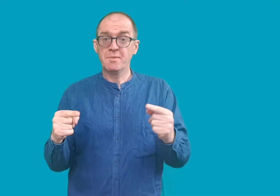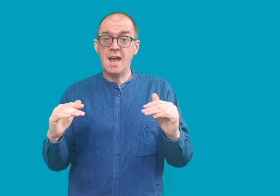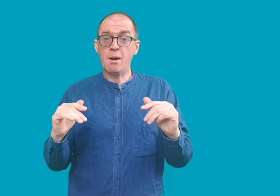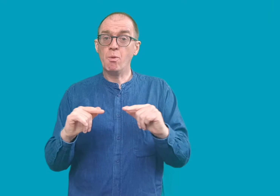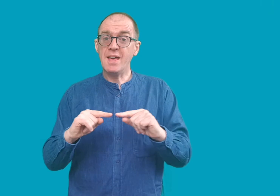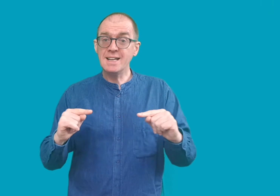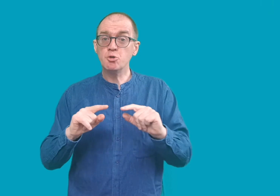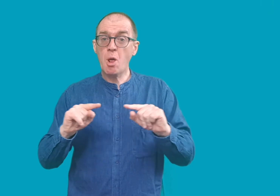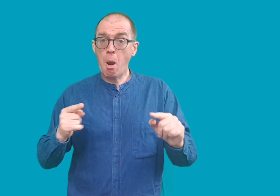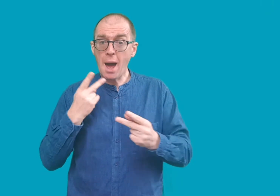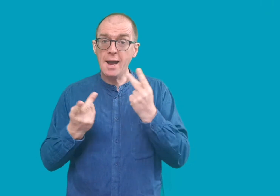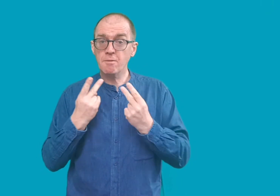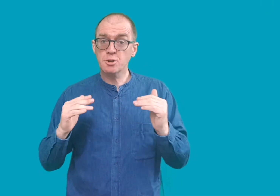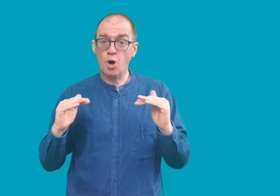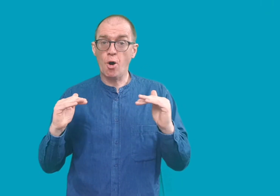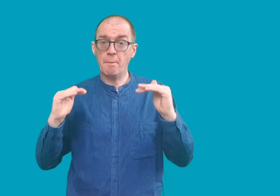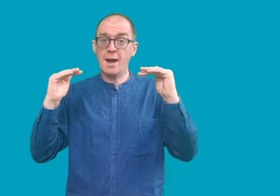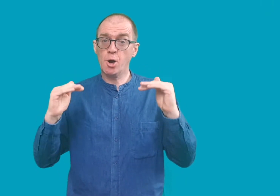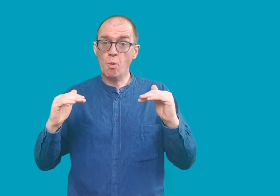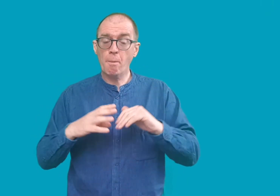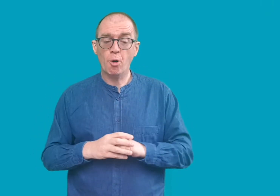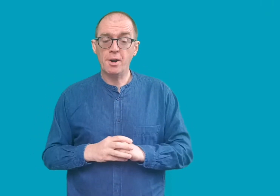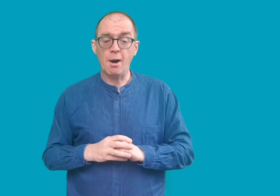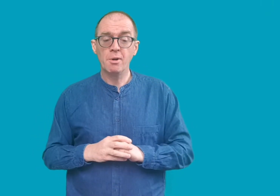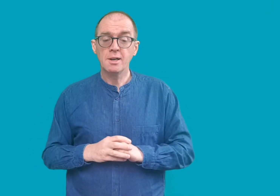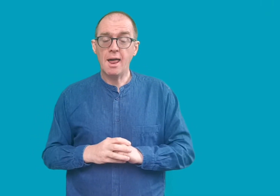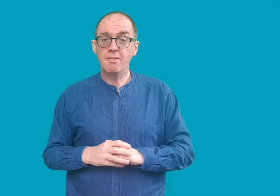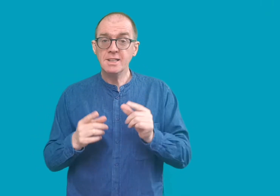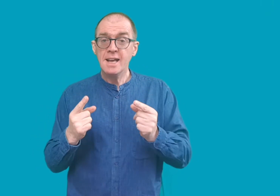And with each line of the song it might go up or down. Like the,